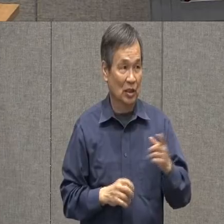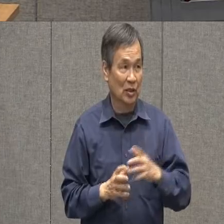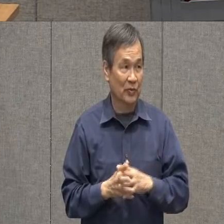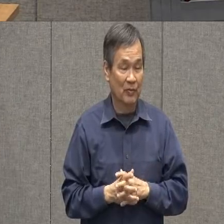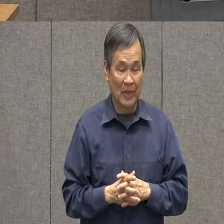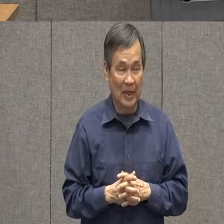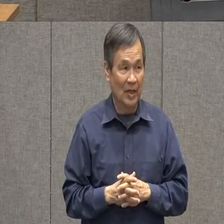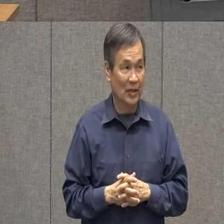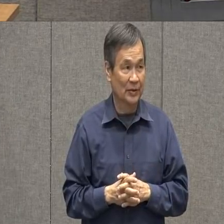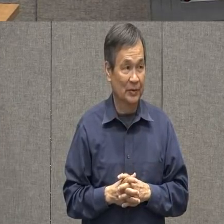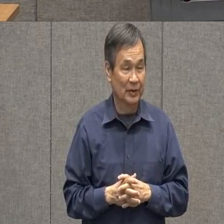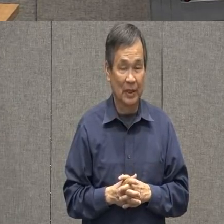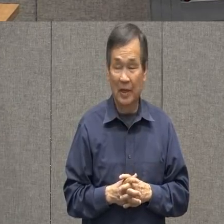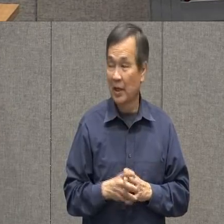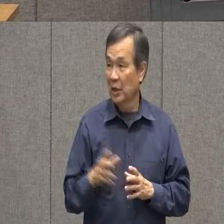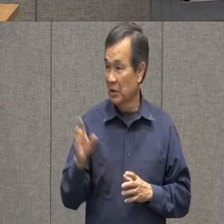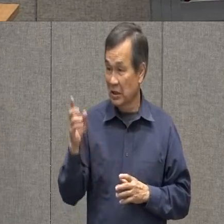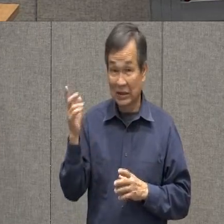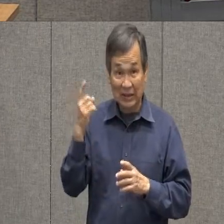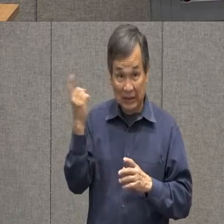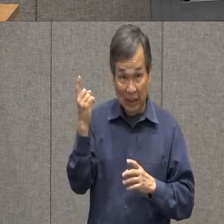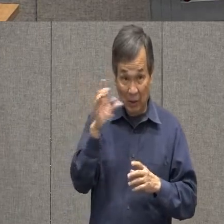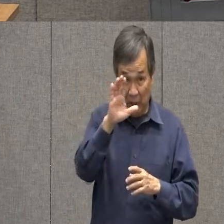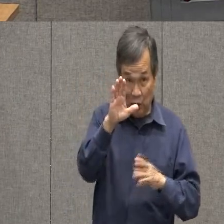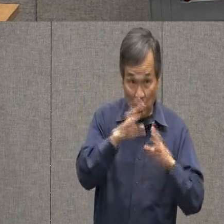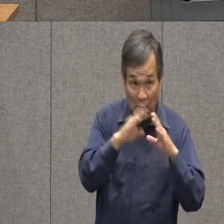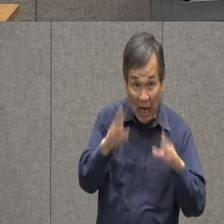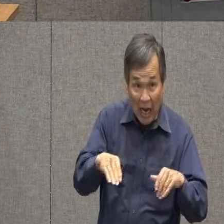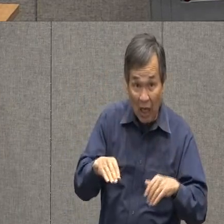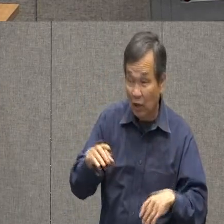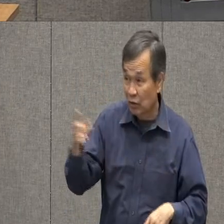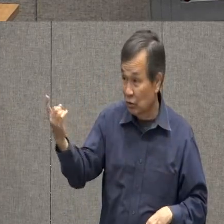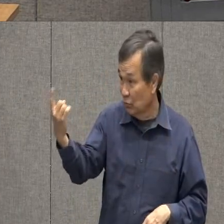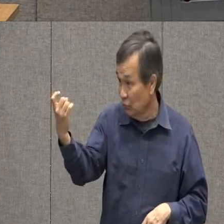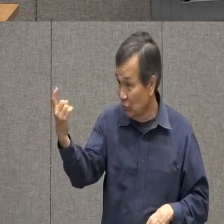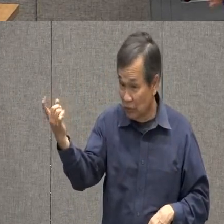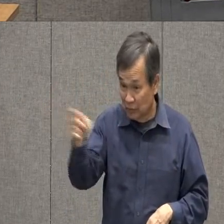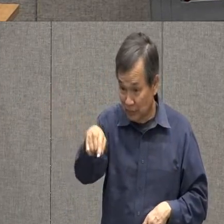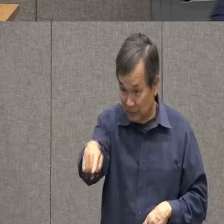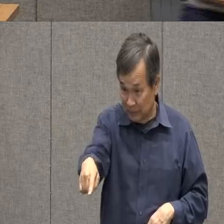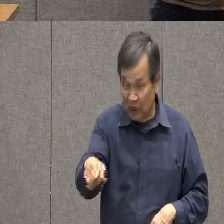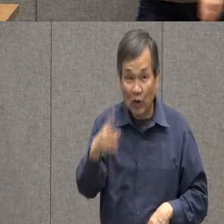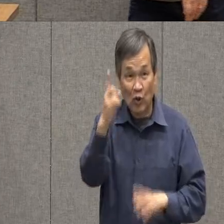You can either find a person in your house to pose for you for one minute.